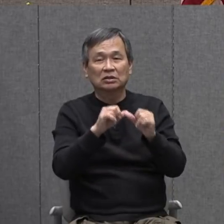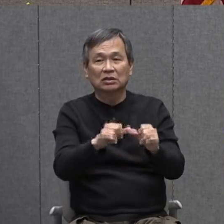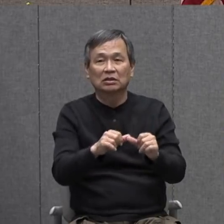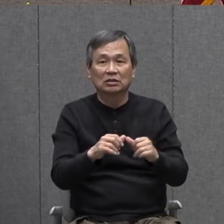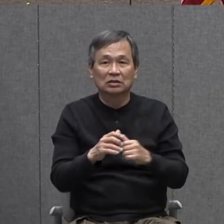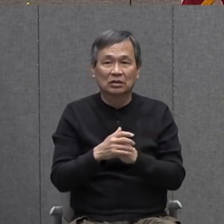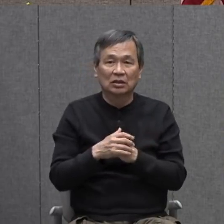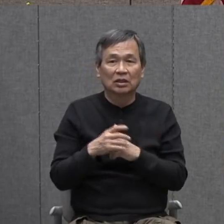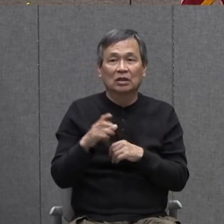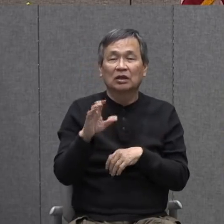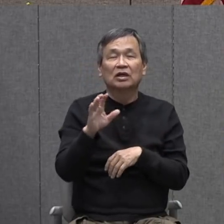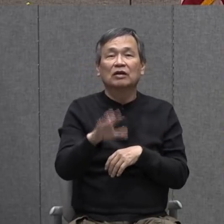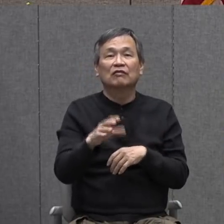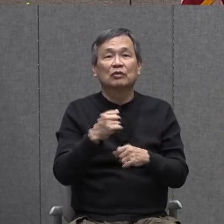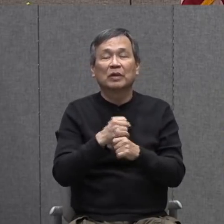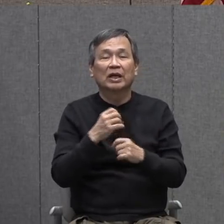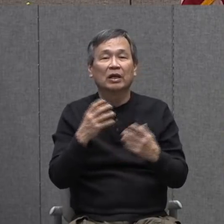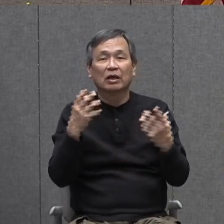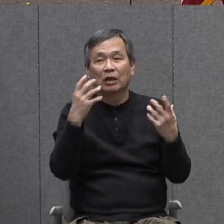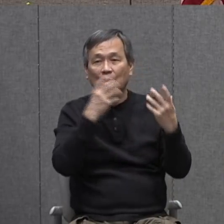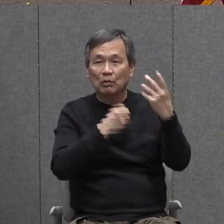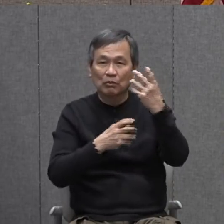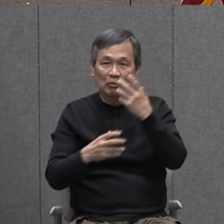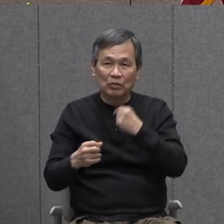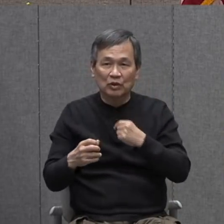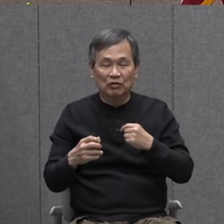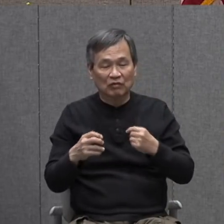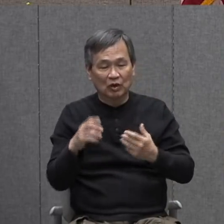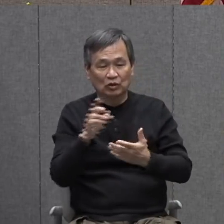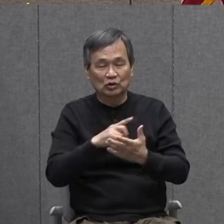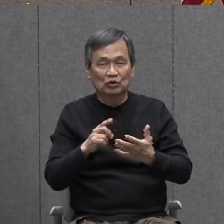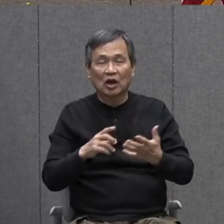and made all these beautiful drawings and put them under your bed for no one to see?